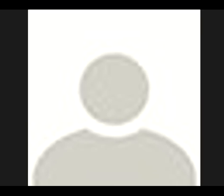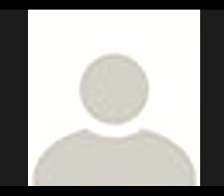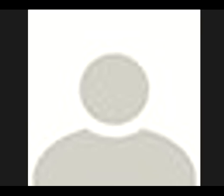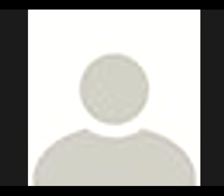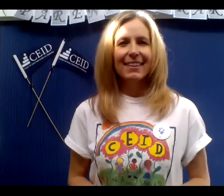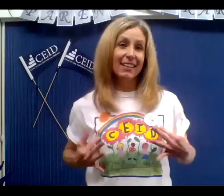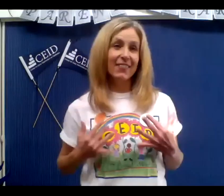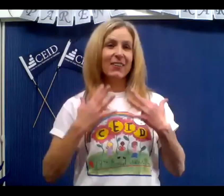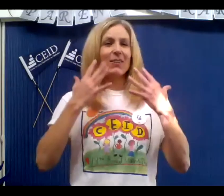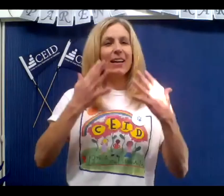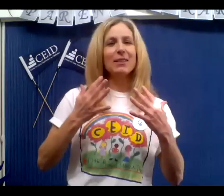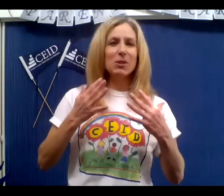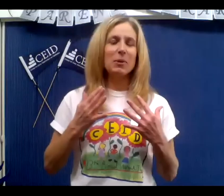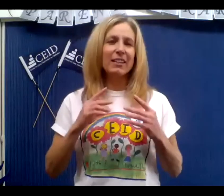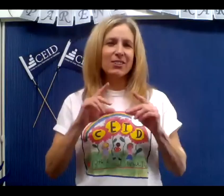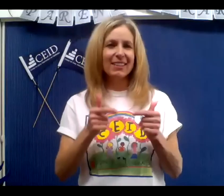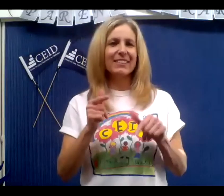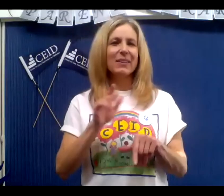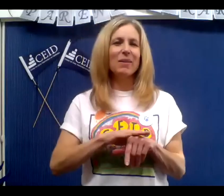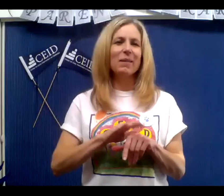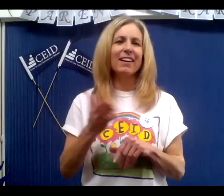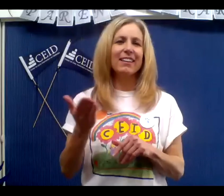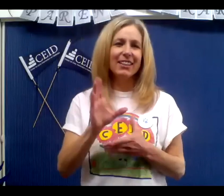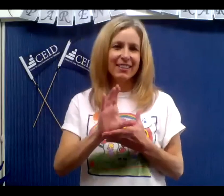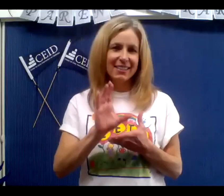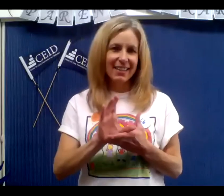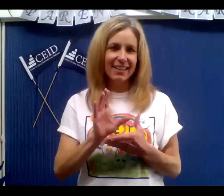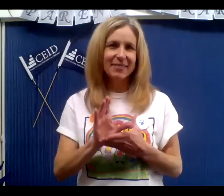So you can see, there's a lot of inspiration going on here at CEID.